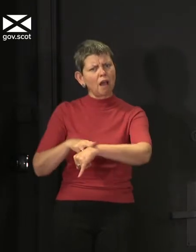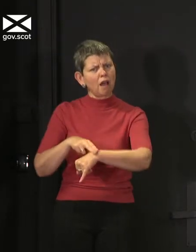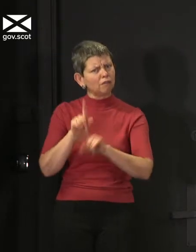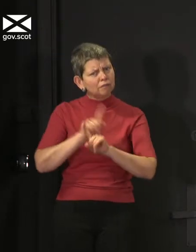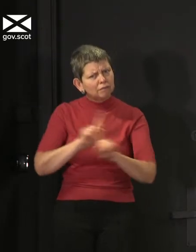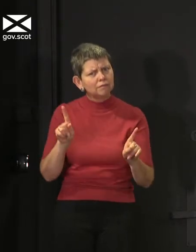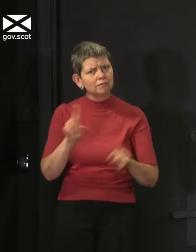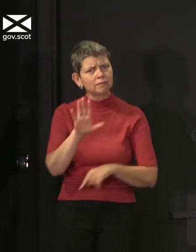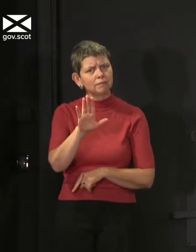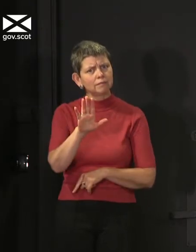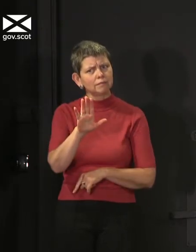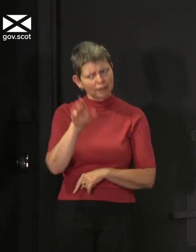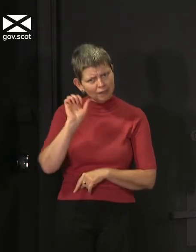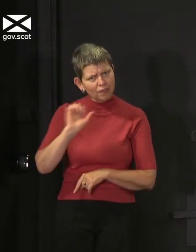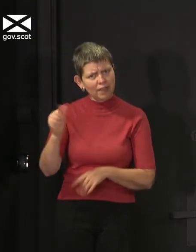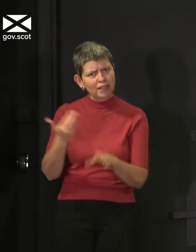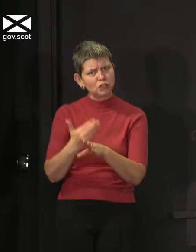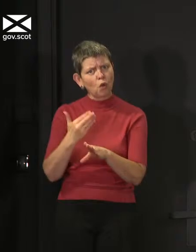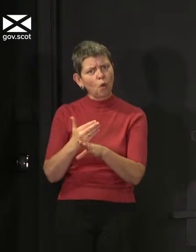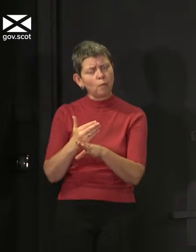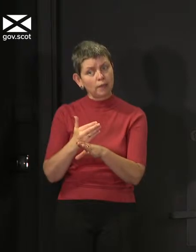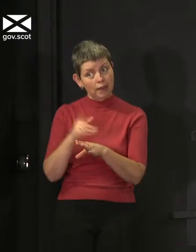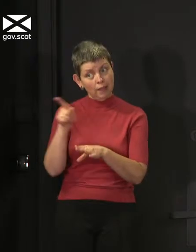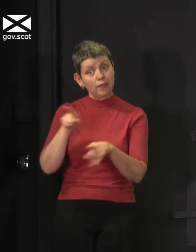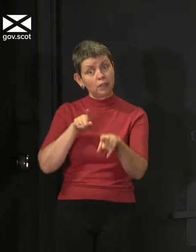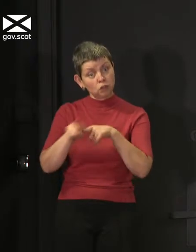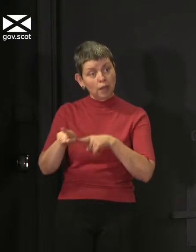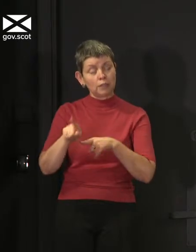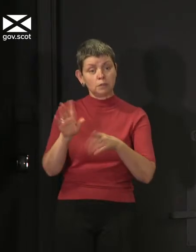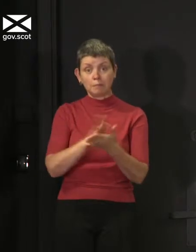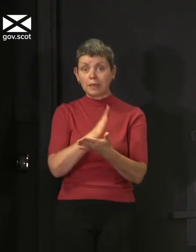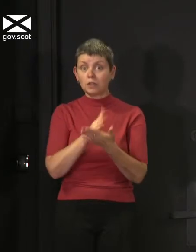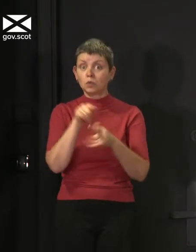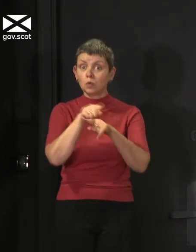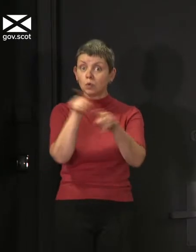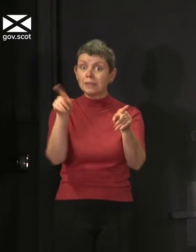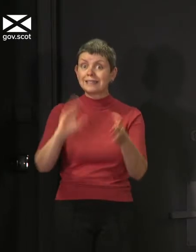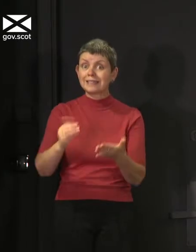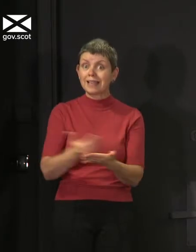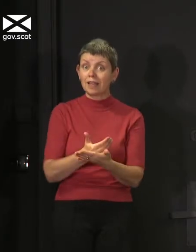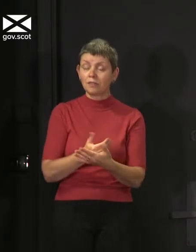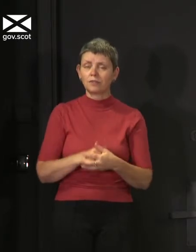doing their job in a way that is designed to keep you safe. But the enforcement, we'll